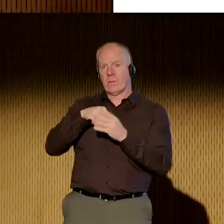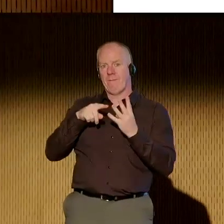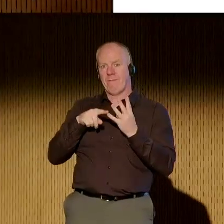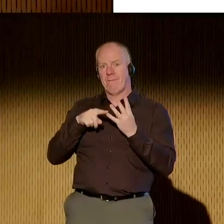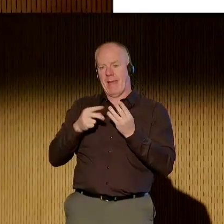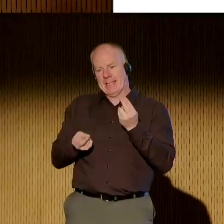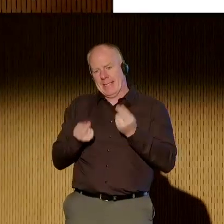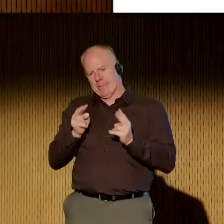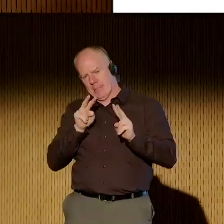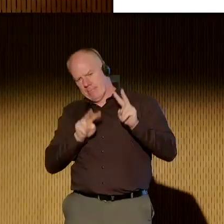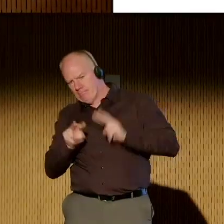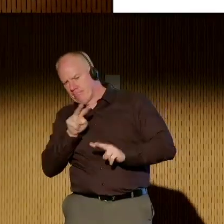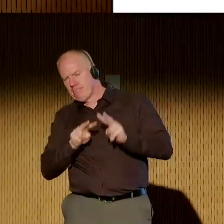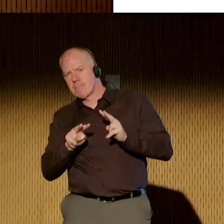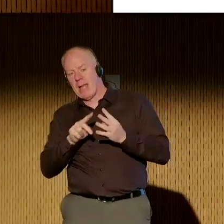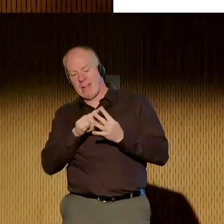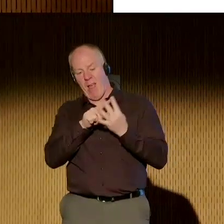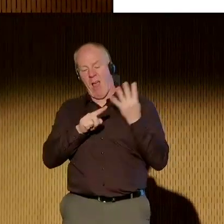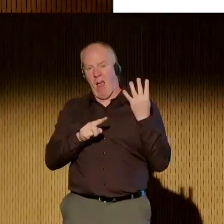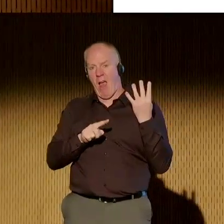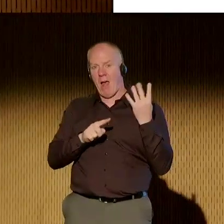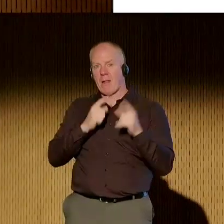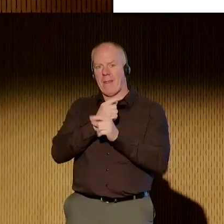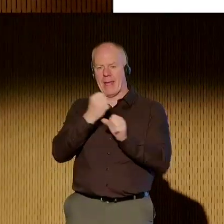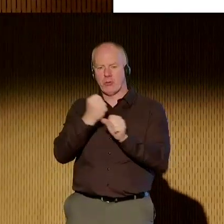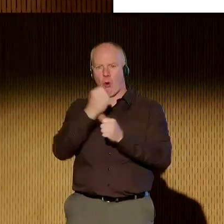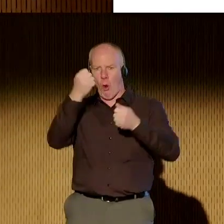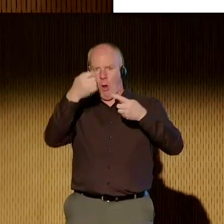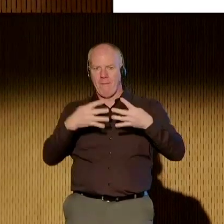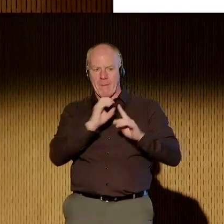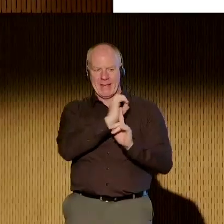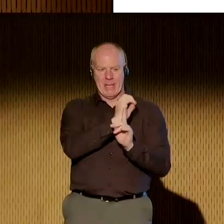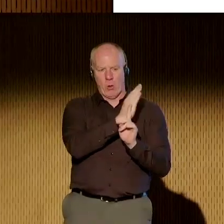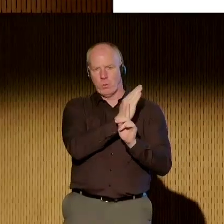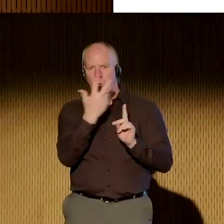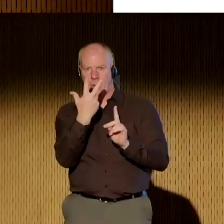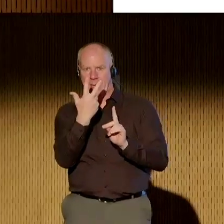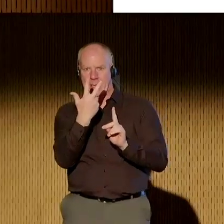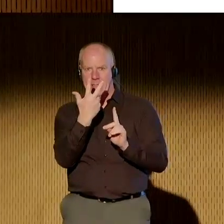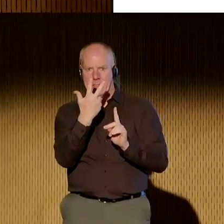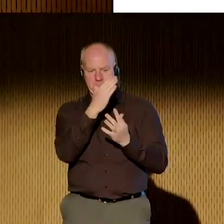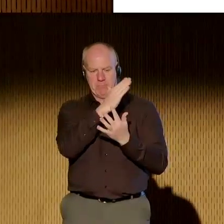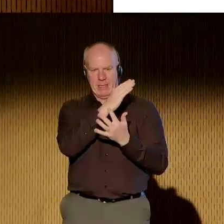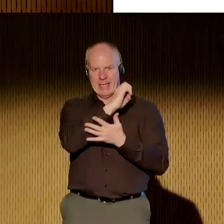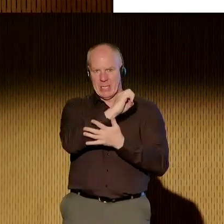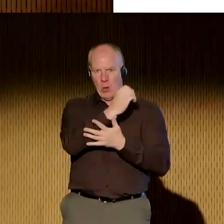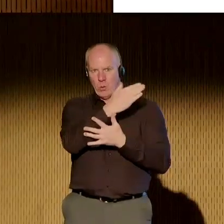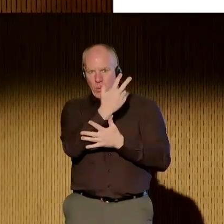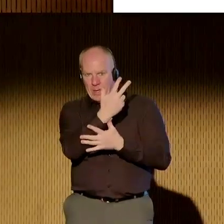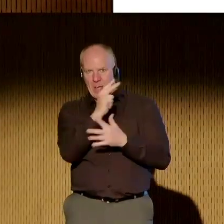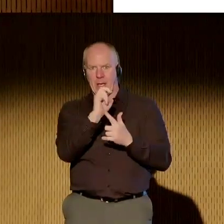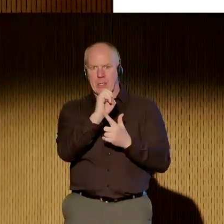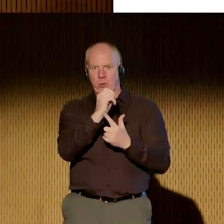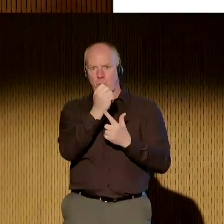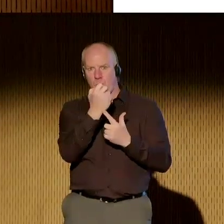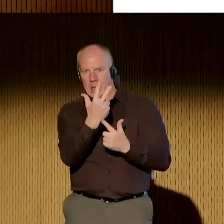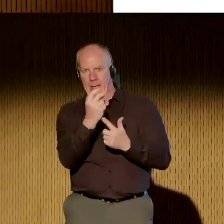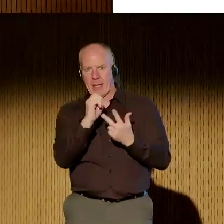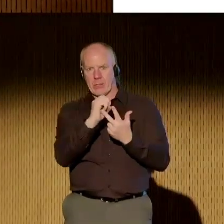assessment and each item is scored on a scale from zero to three. And we left space for personal